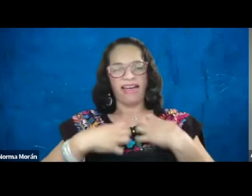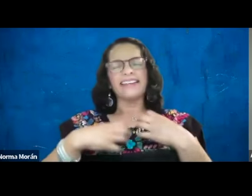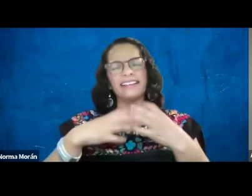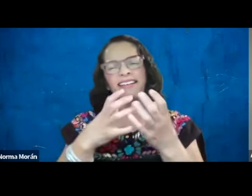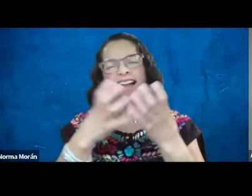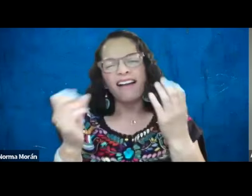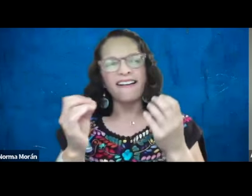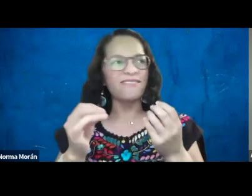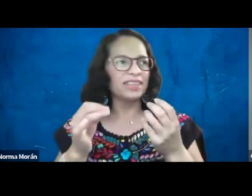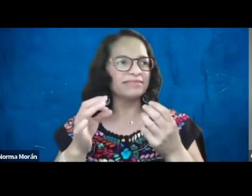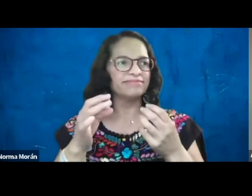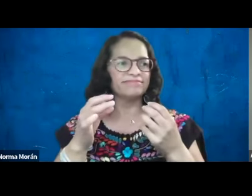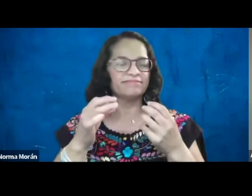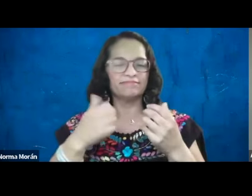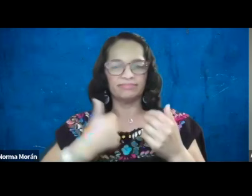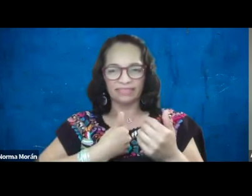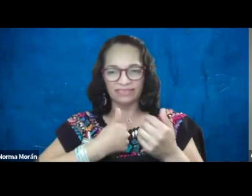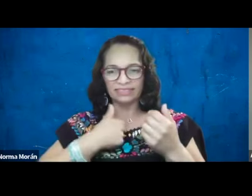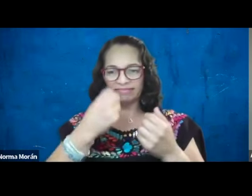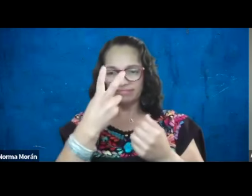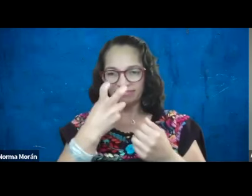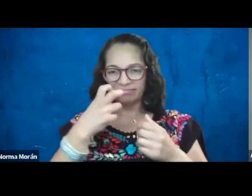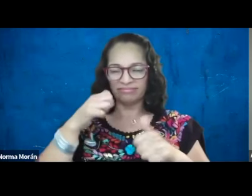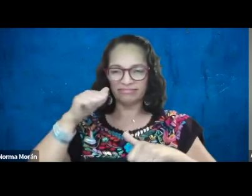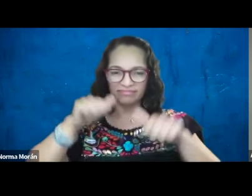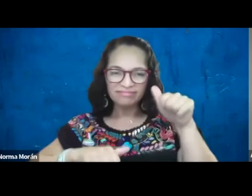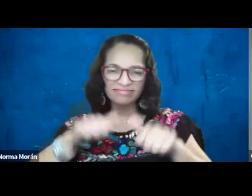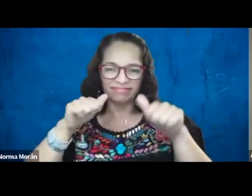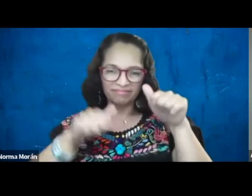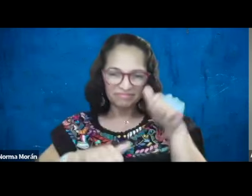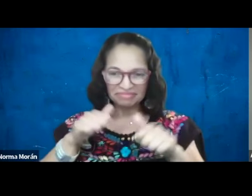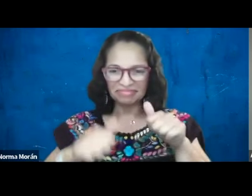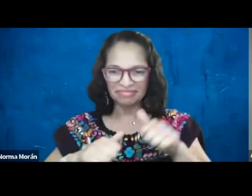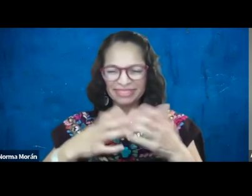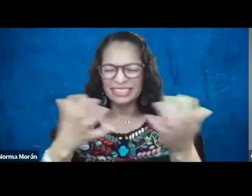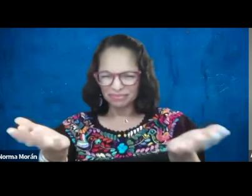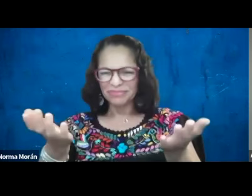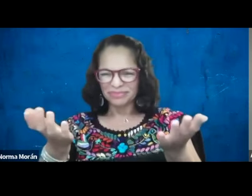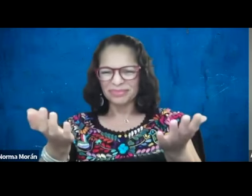their child. And that caused a lot of self-doubt.